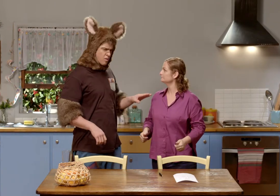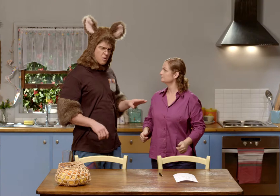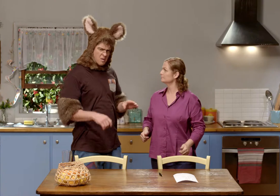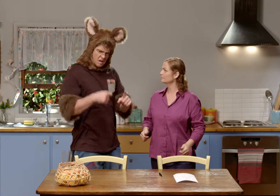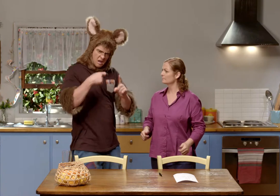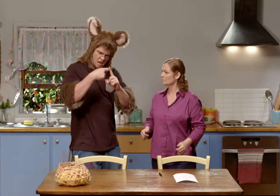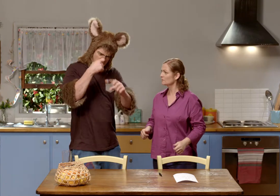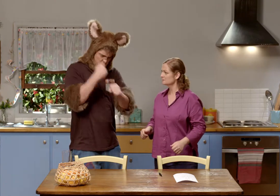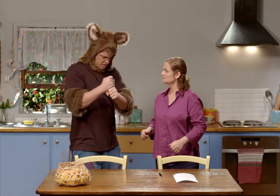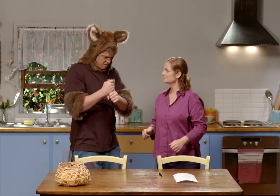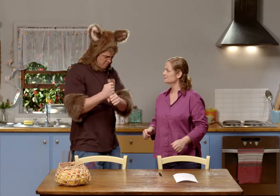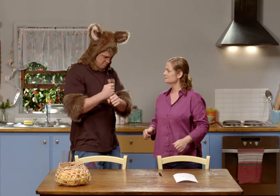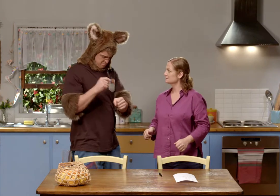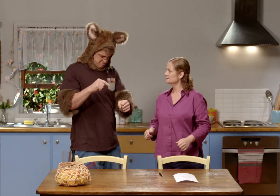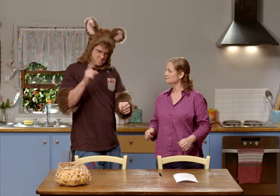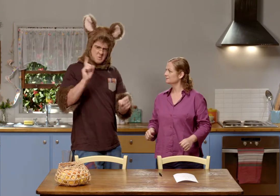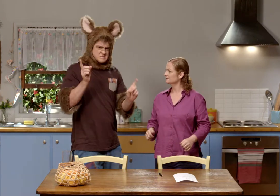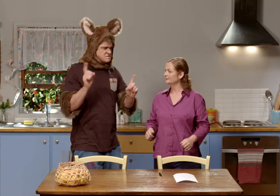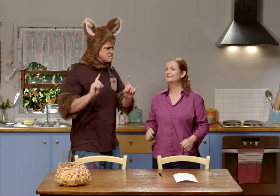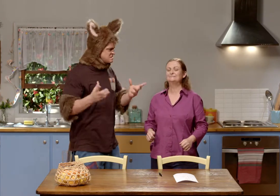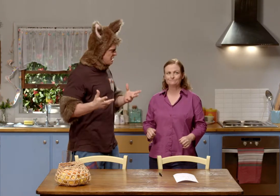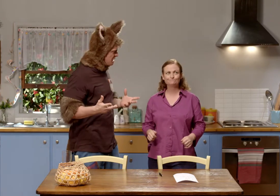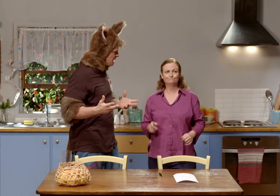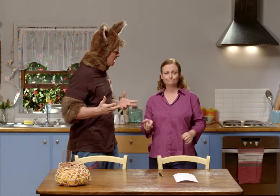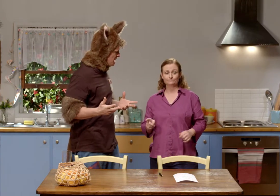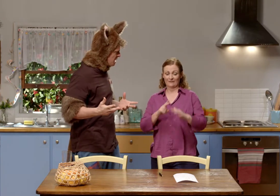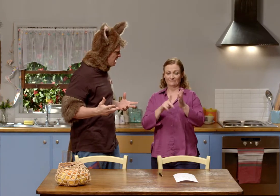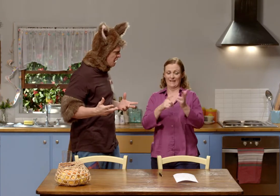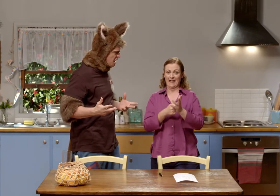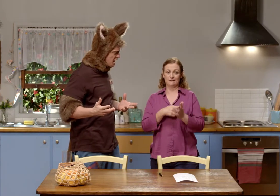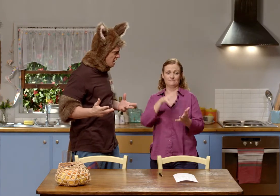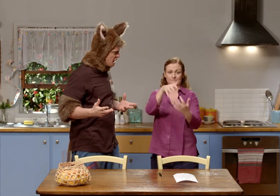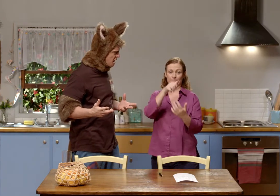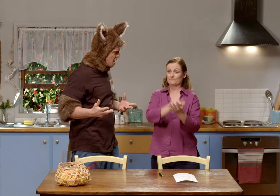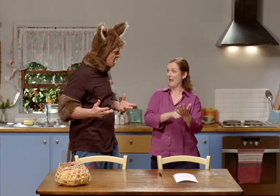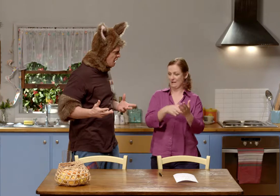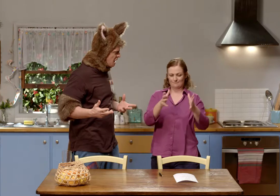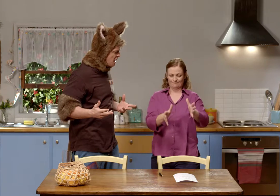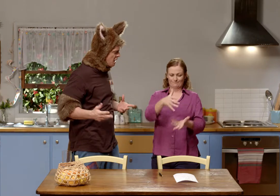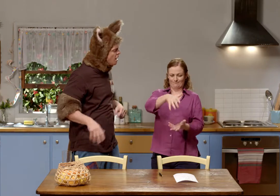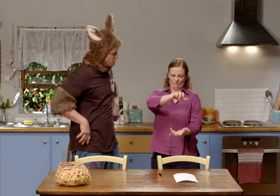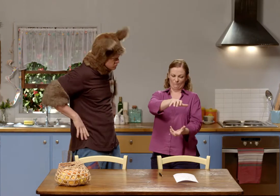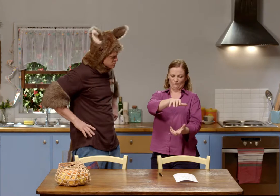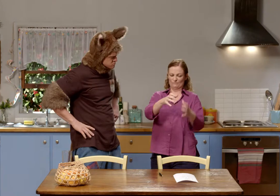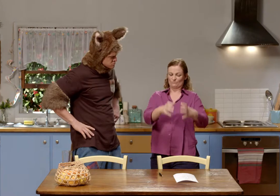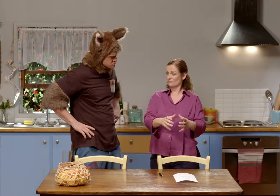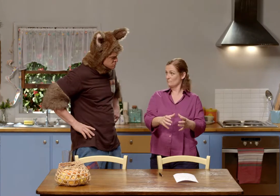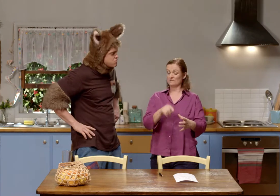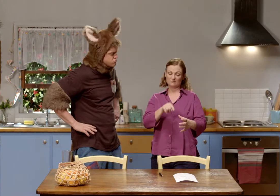Sally, what's a kilogram? Well that's the amount of flour that I'm buying.